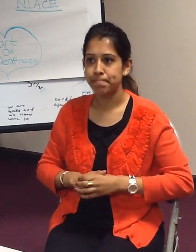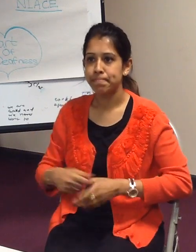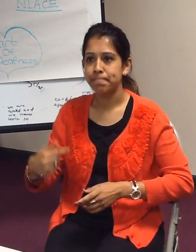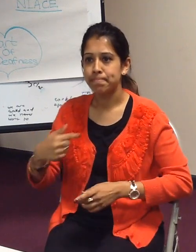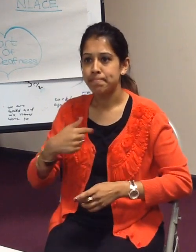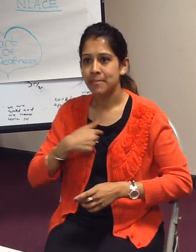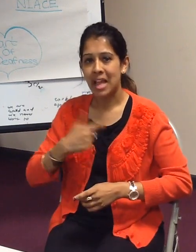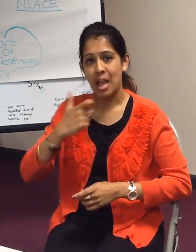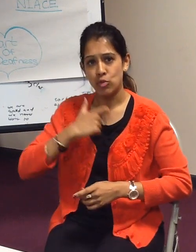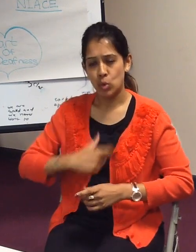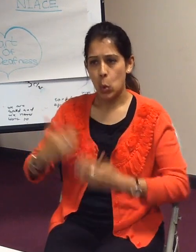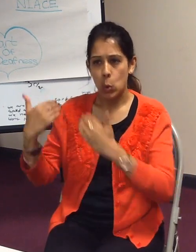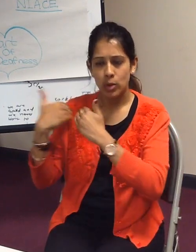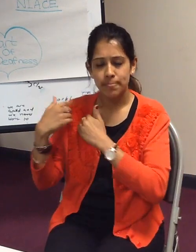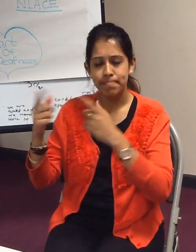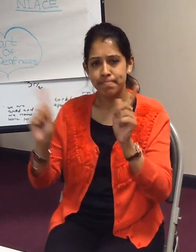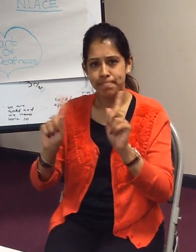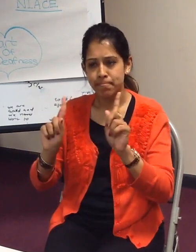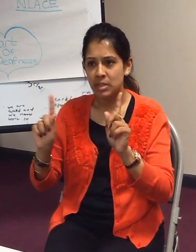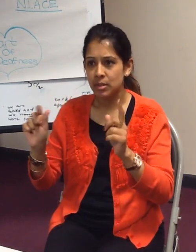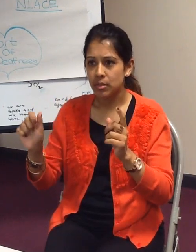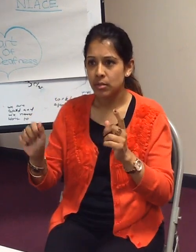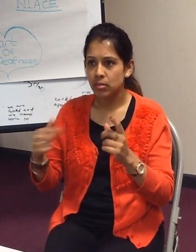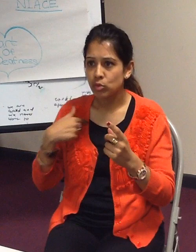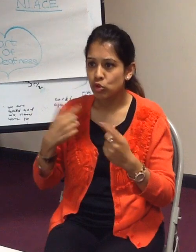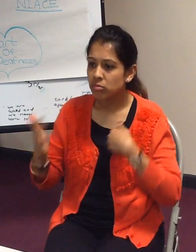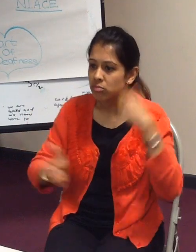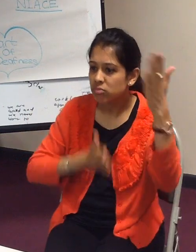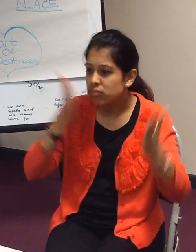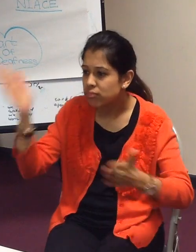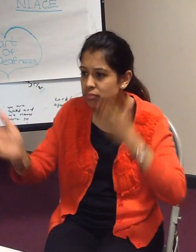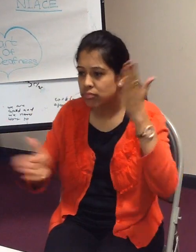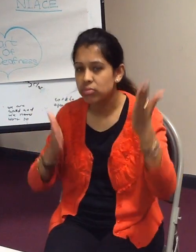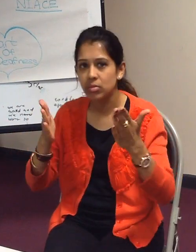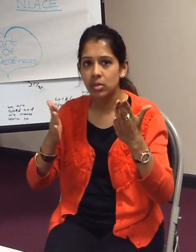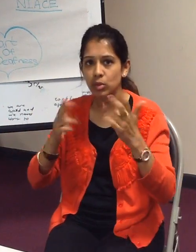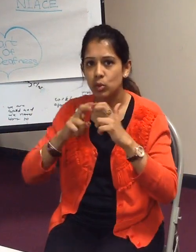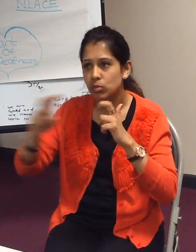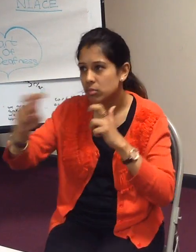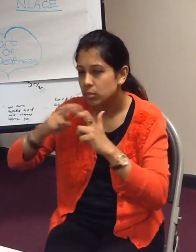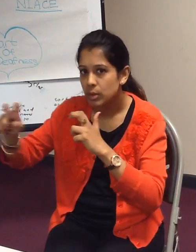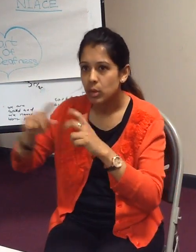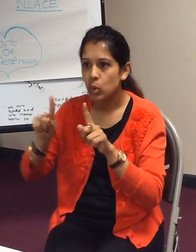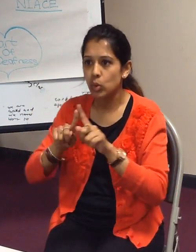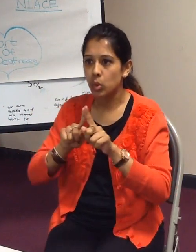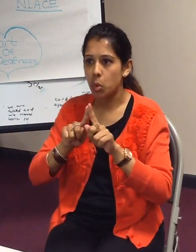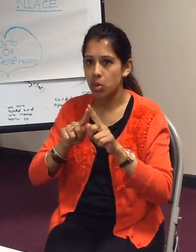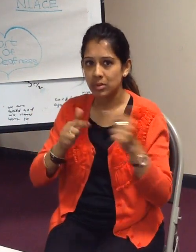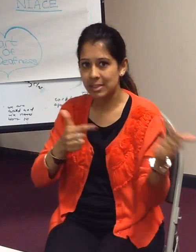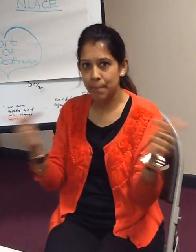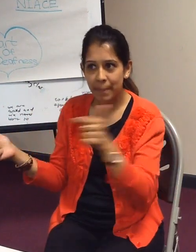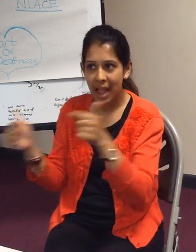My roles during the pop up tour and live debates included observing, participating in, the pop-up tour and debates.